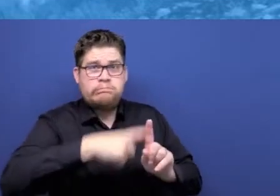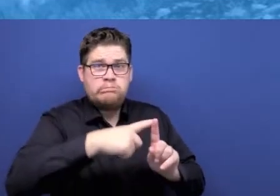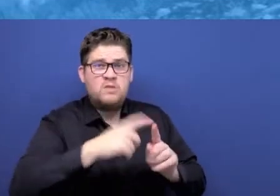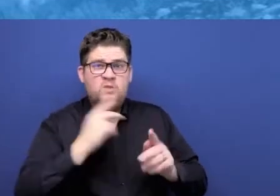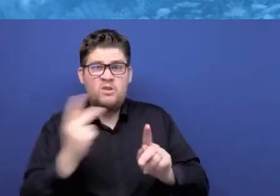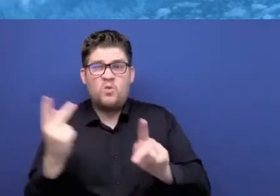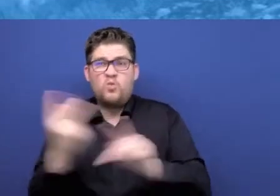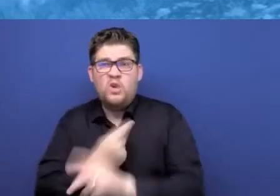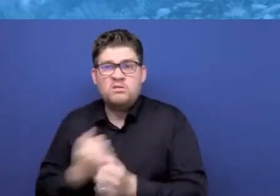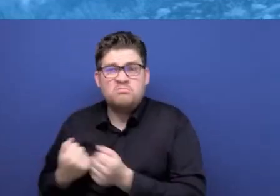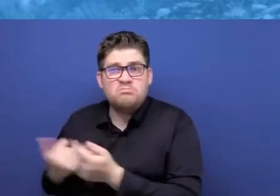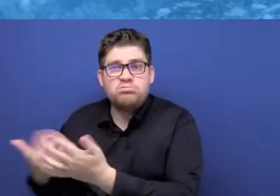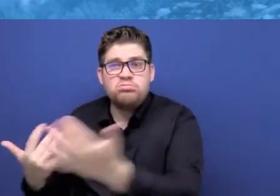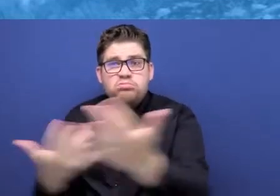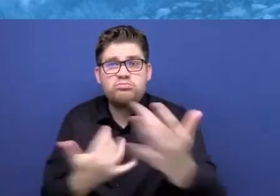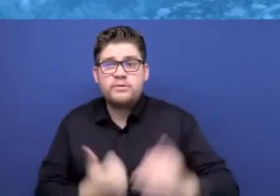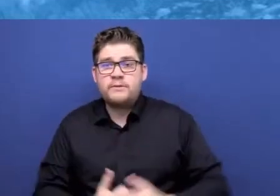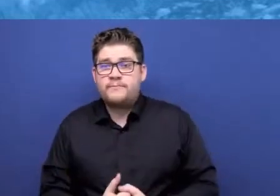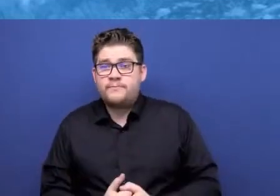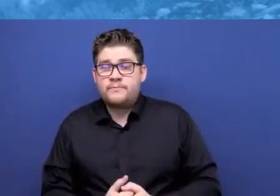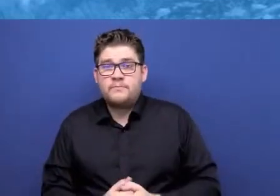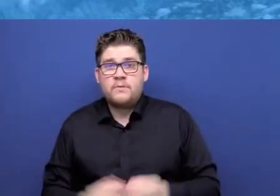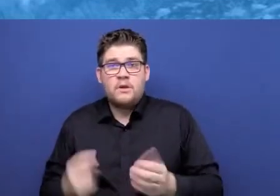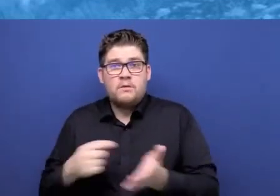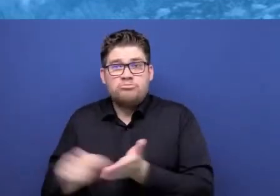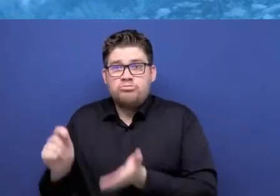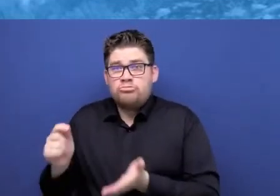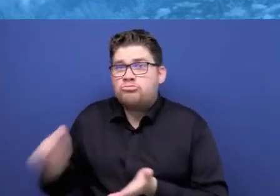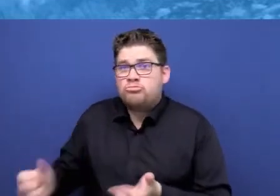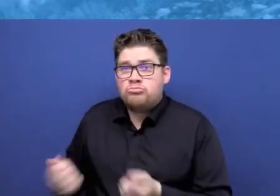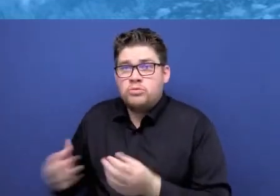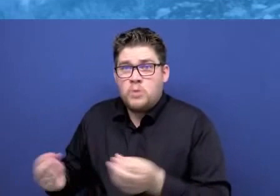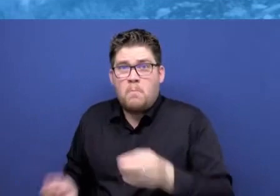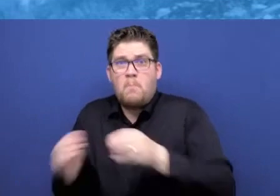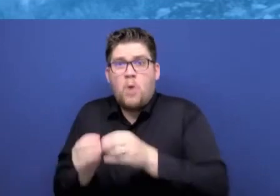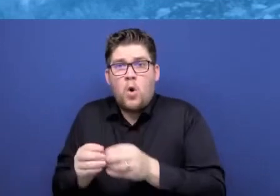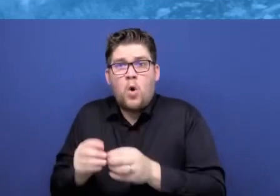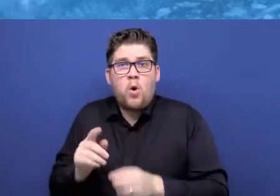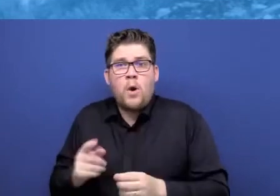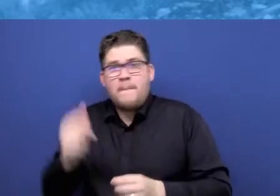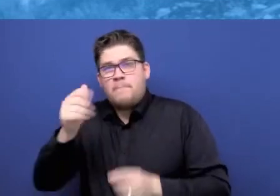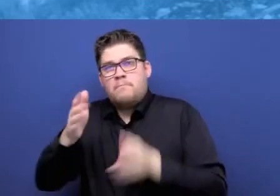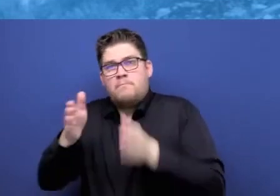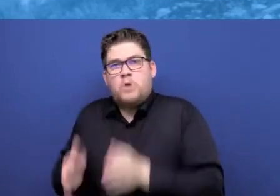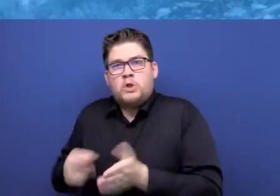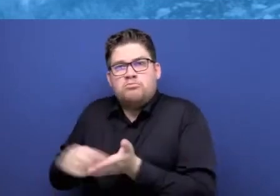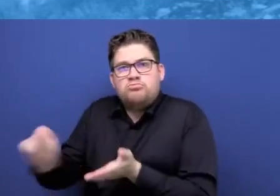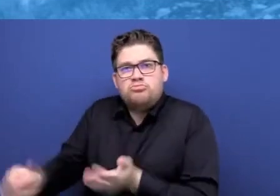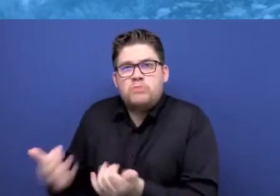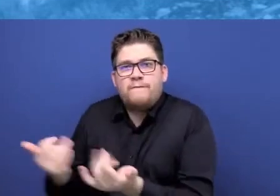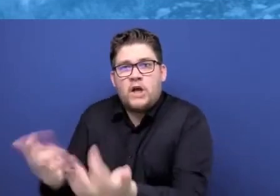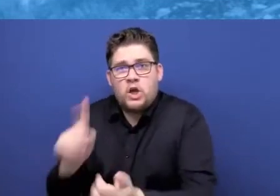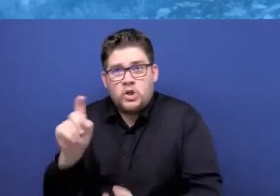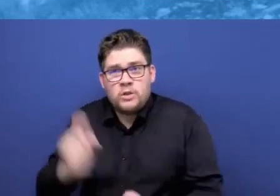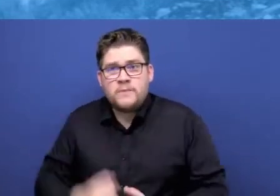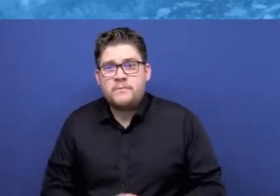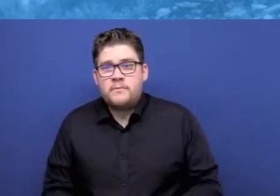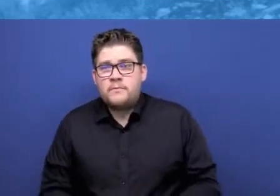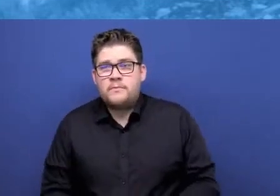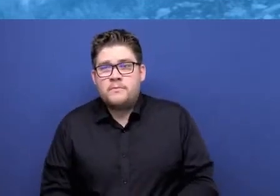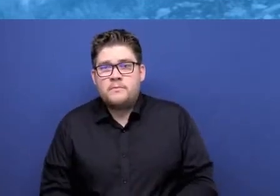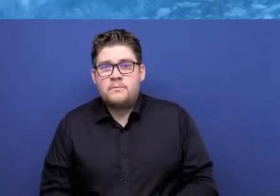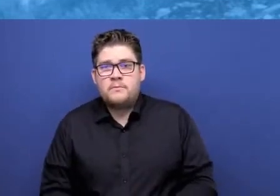likely. So we were paying very